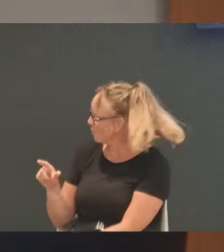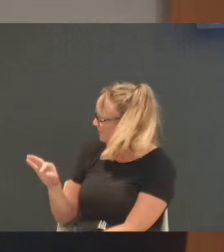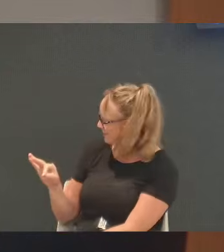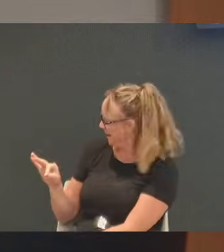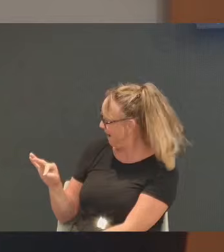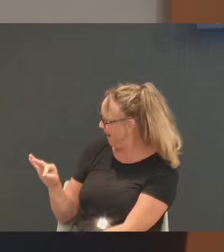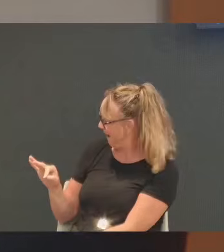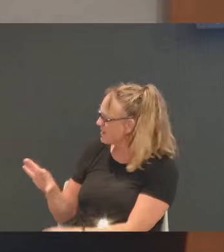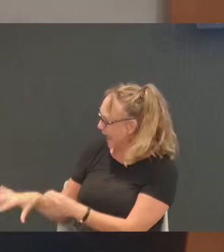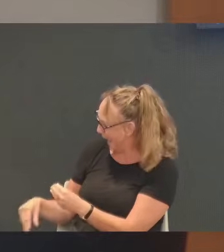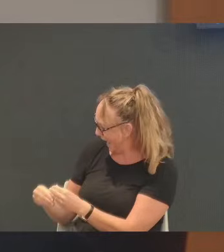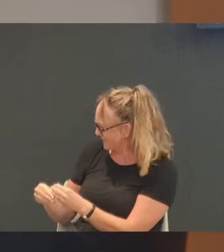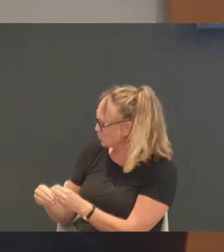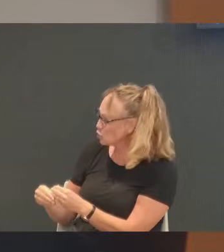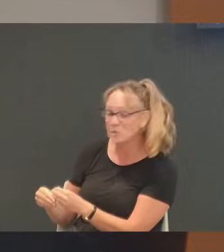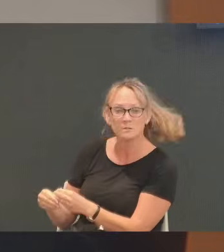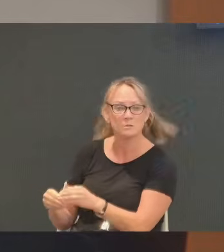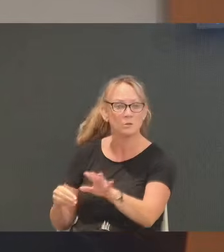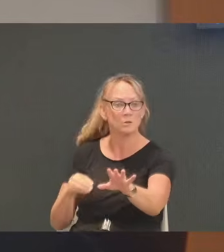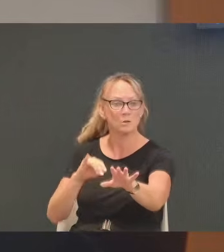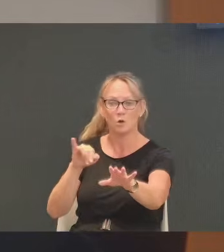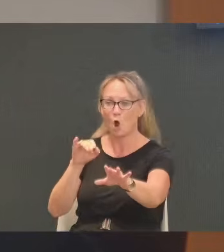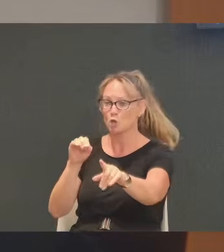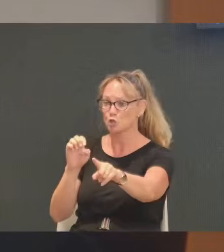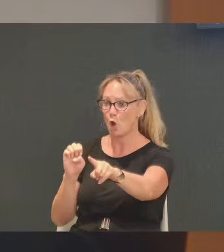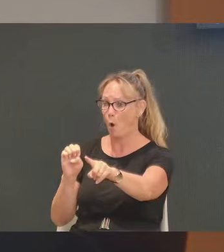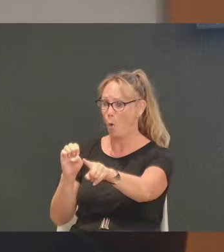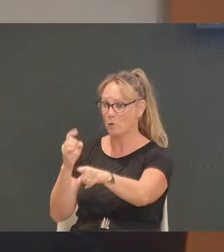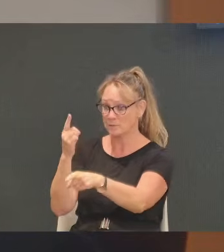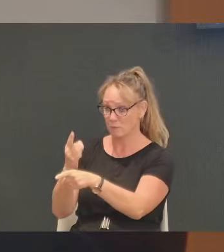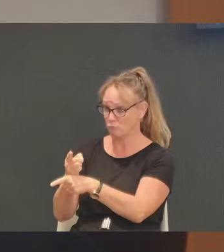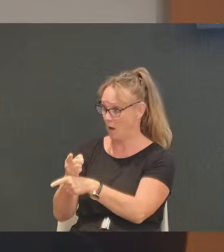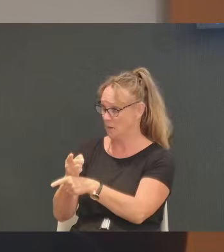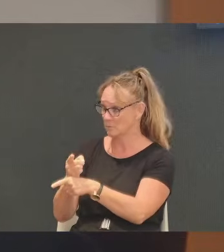an addition. Jill, can you correct me on that if I'm if I'm off? They both say addition and not a